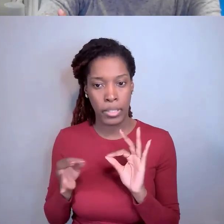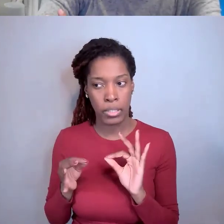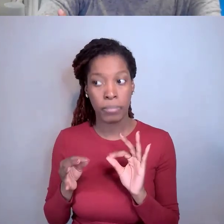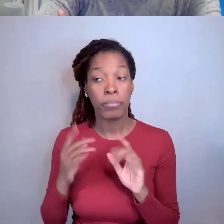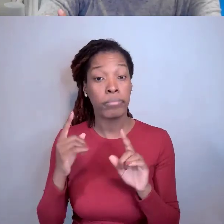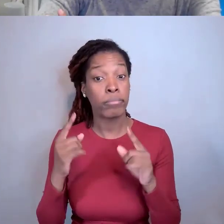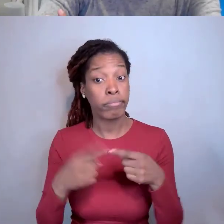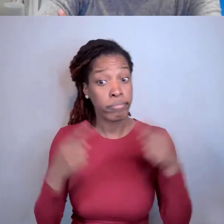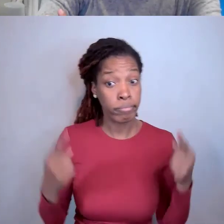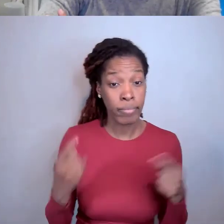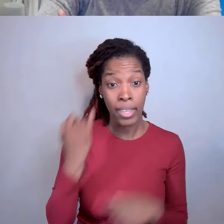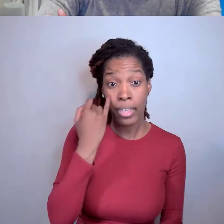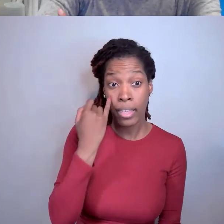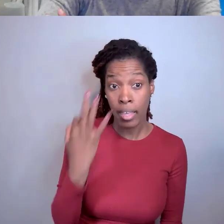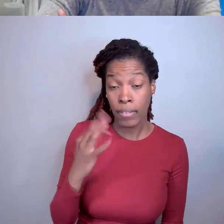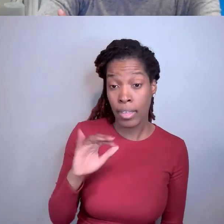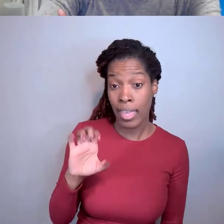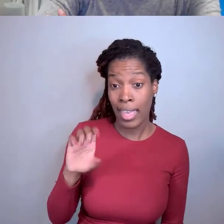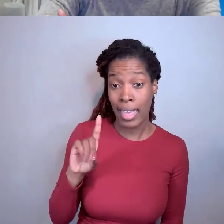you would only report an invention one time.